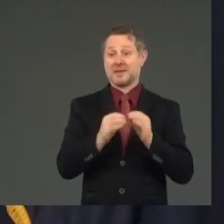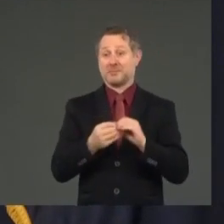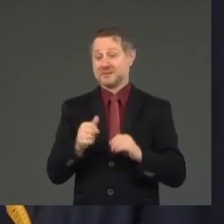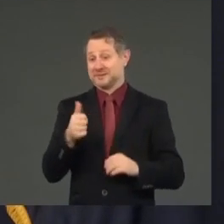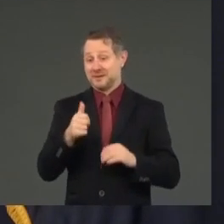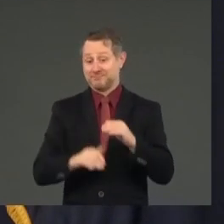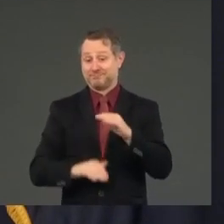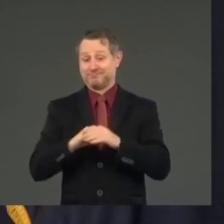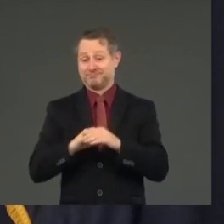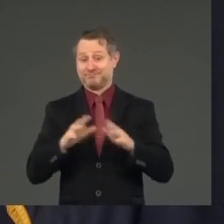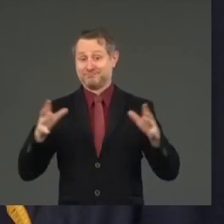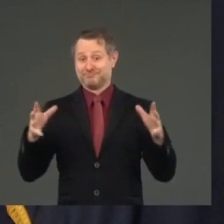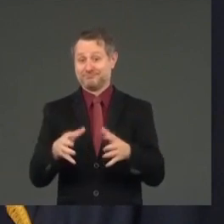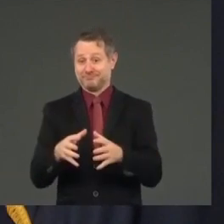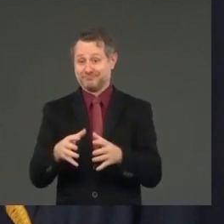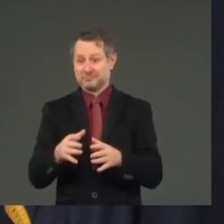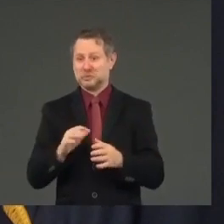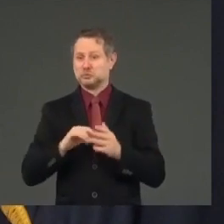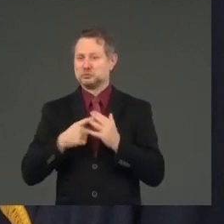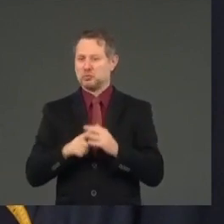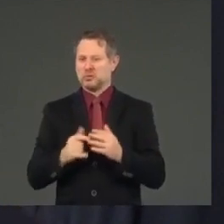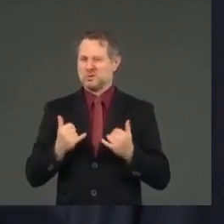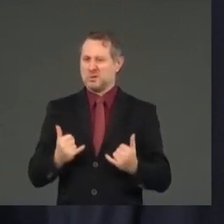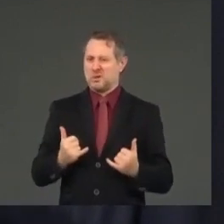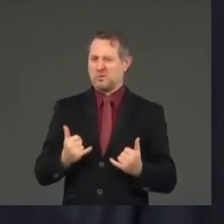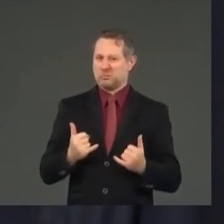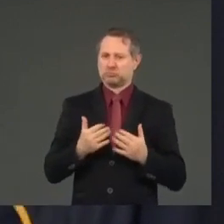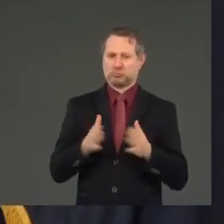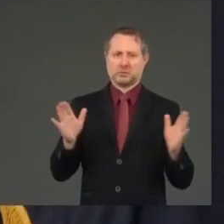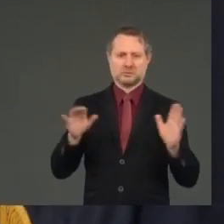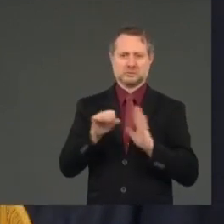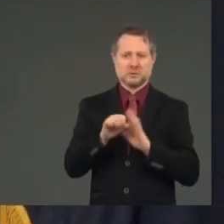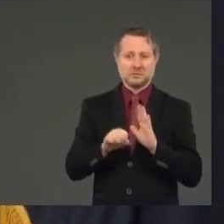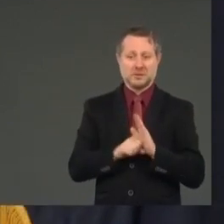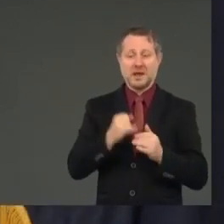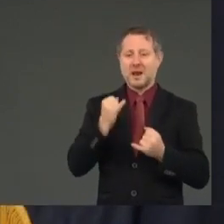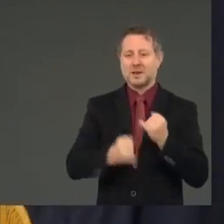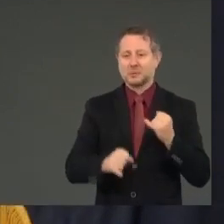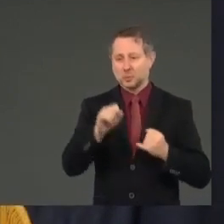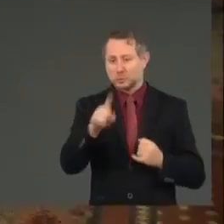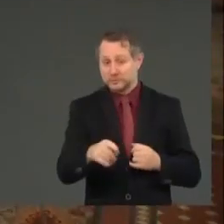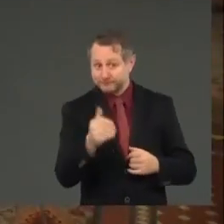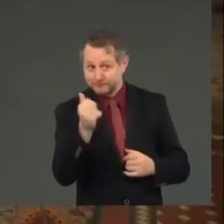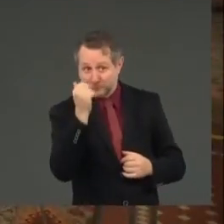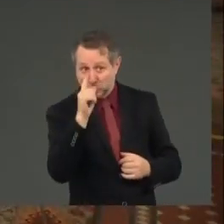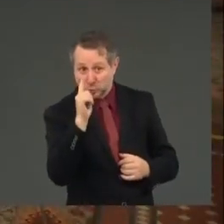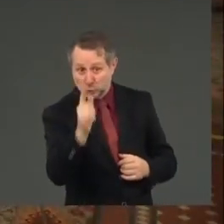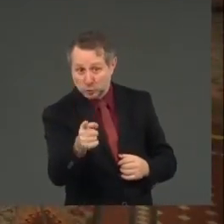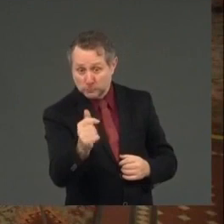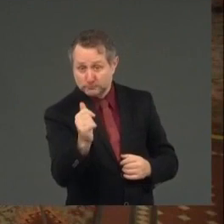THROUGH. WE'LL FIGURE IT OUT. I'LL DO MY BEST TO FIGURE IT OUT. AND THE TEN GOES INTO EFFECT